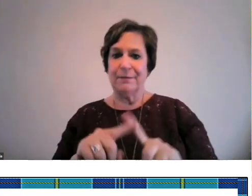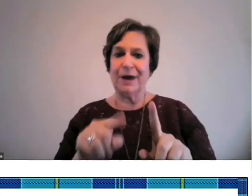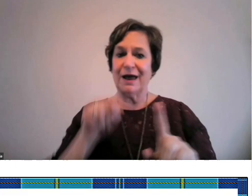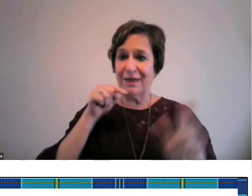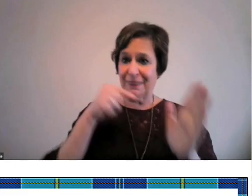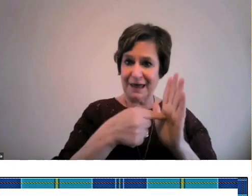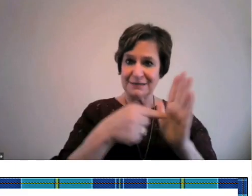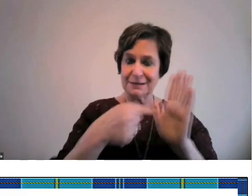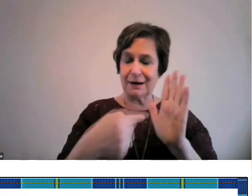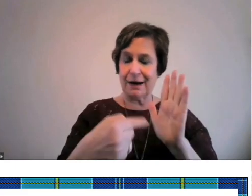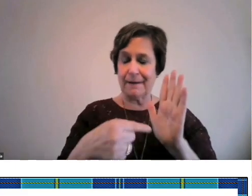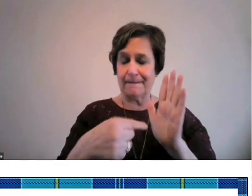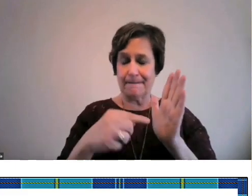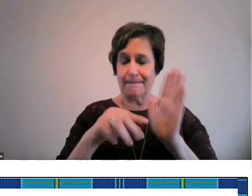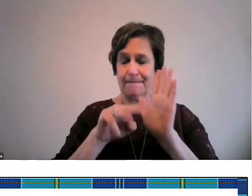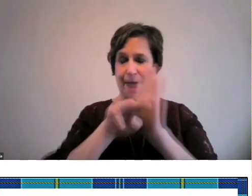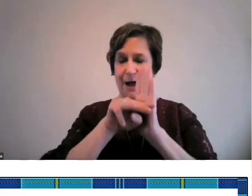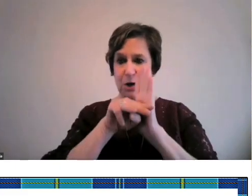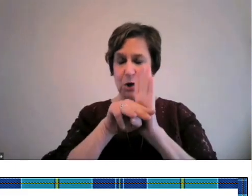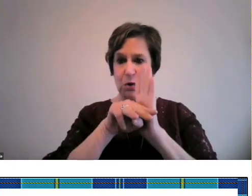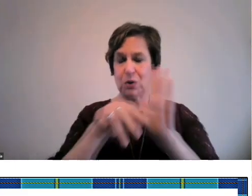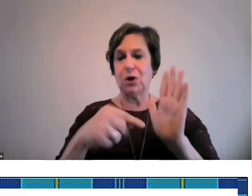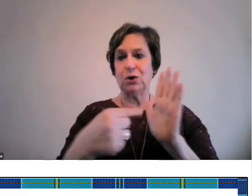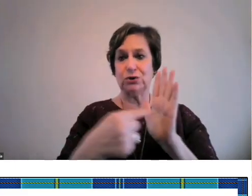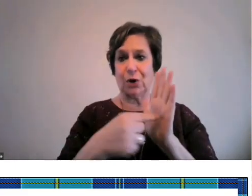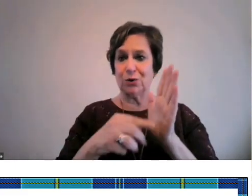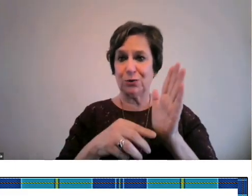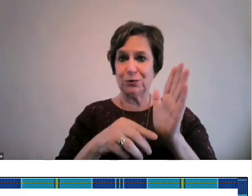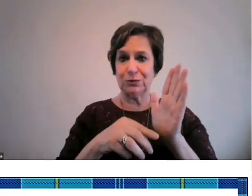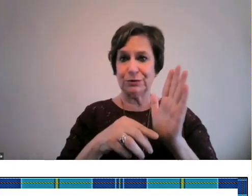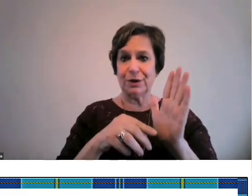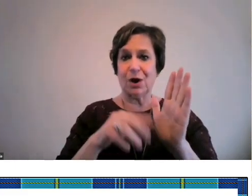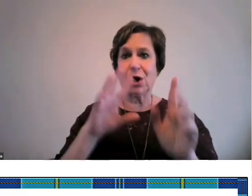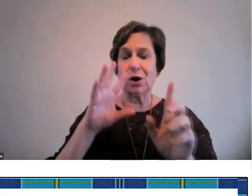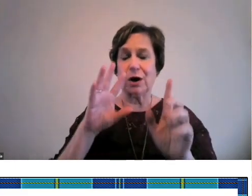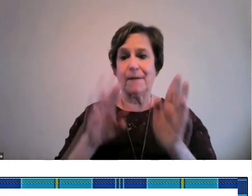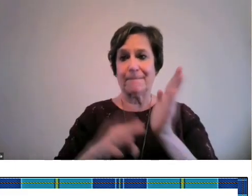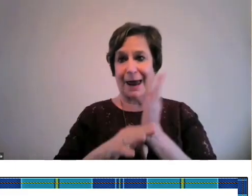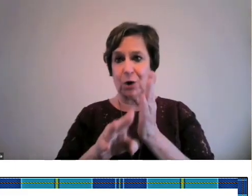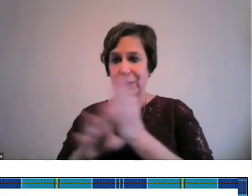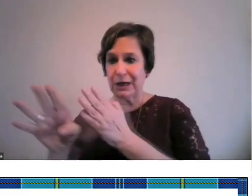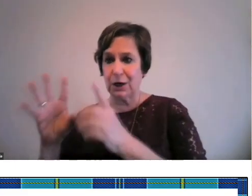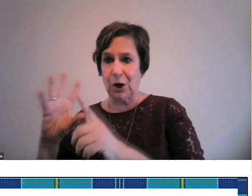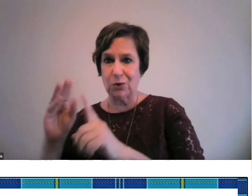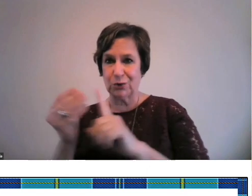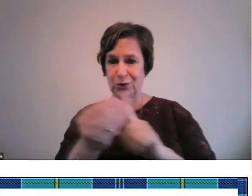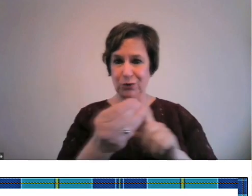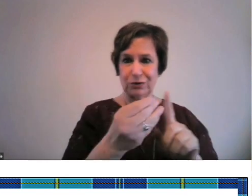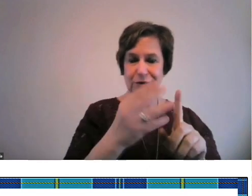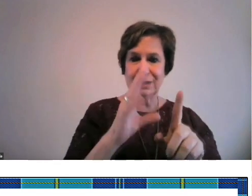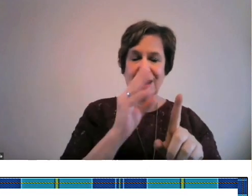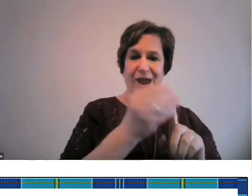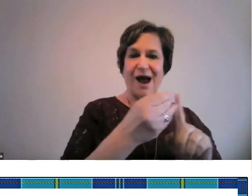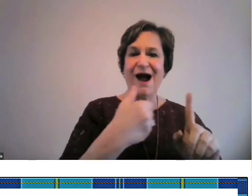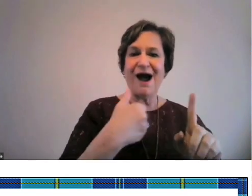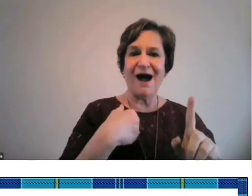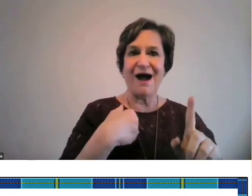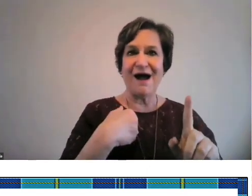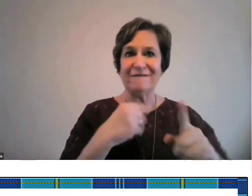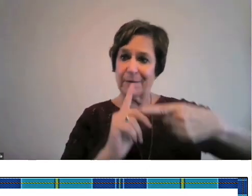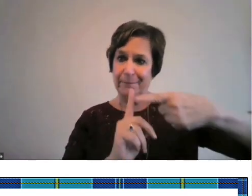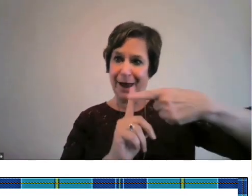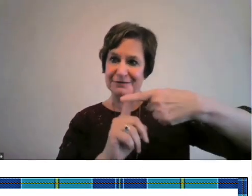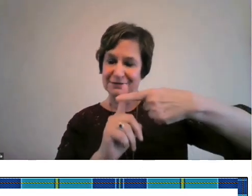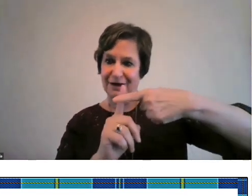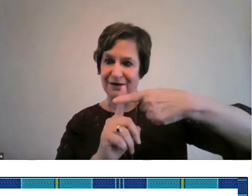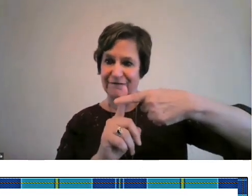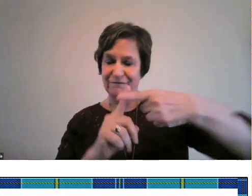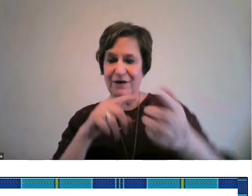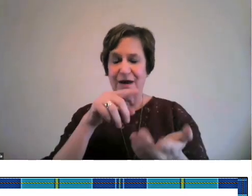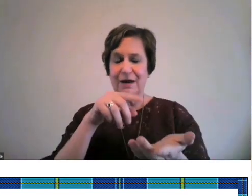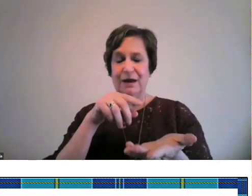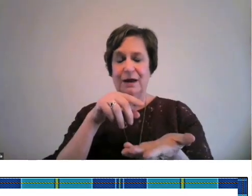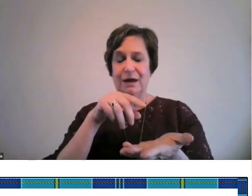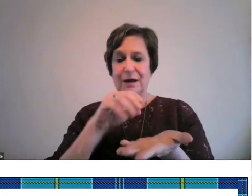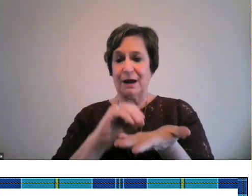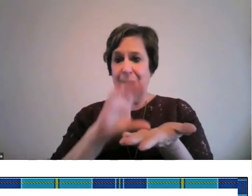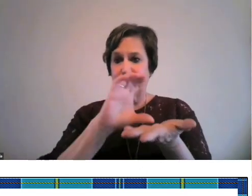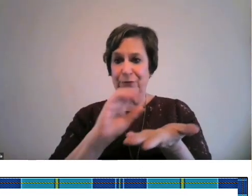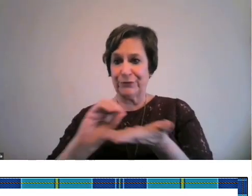But this model shows that minority cultures, they have positive capitals.